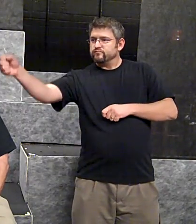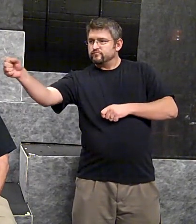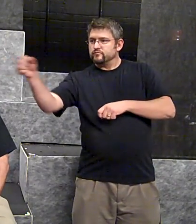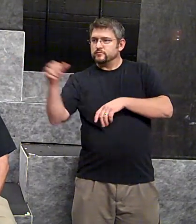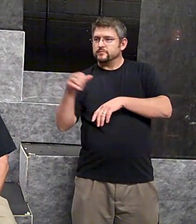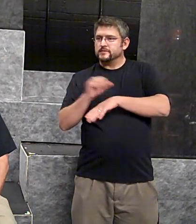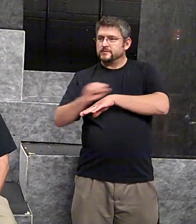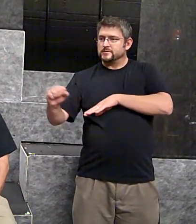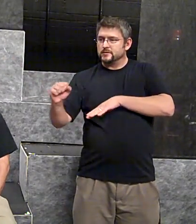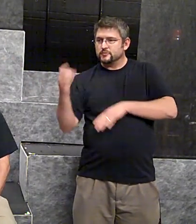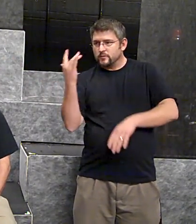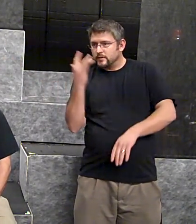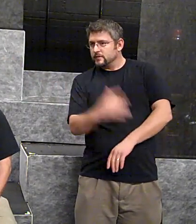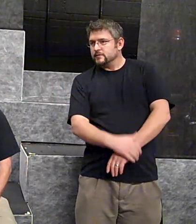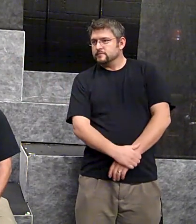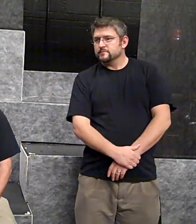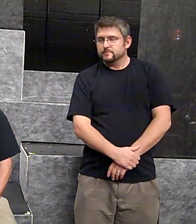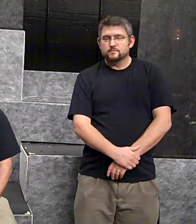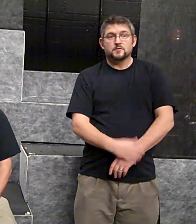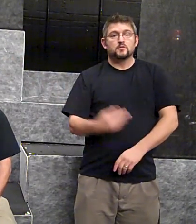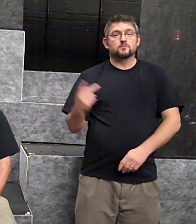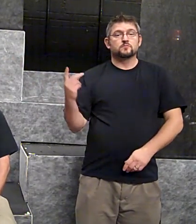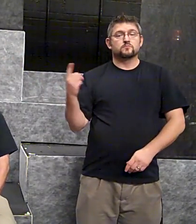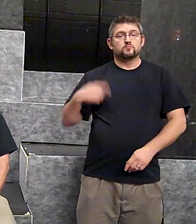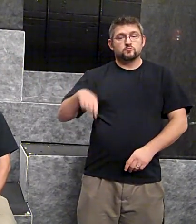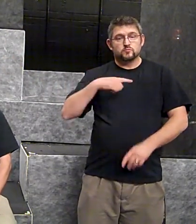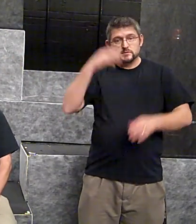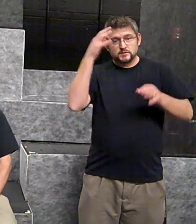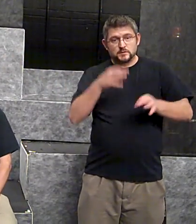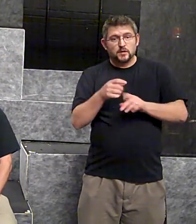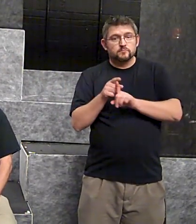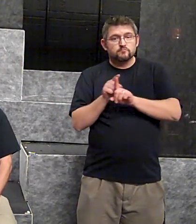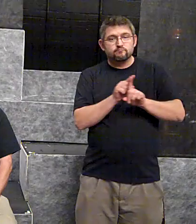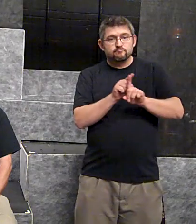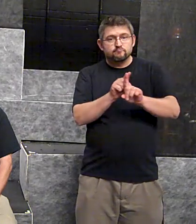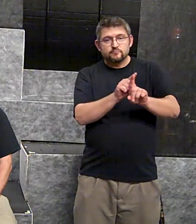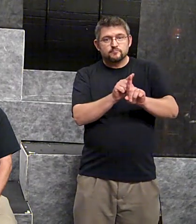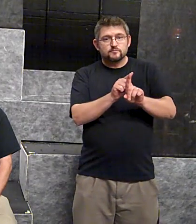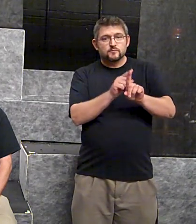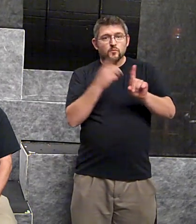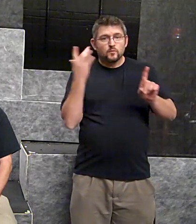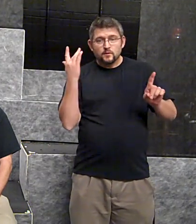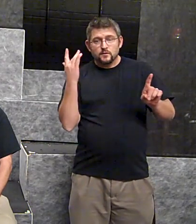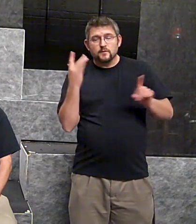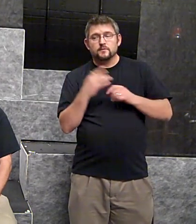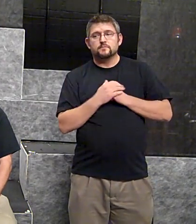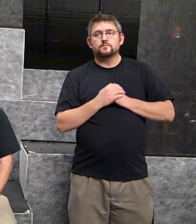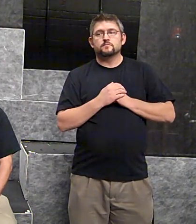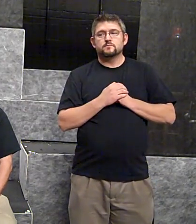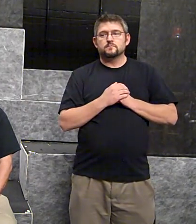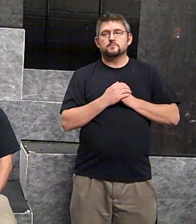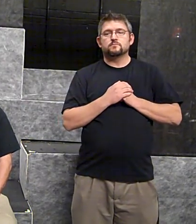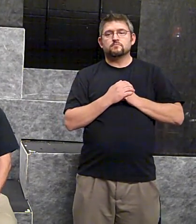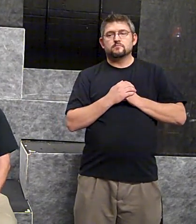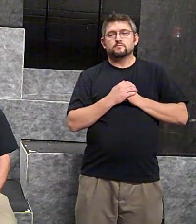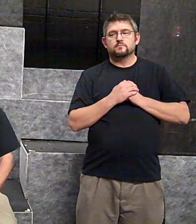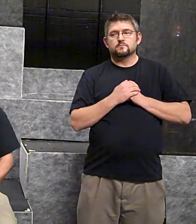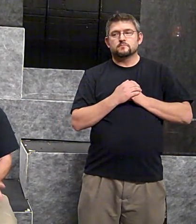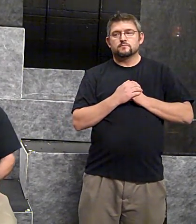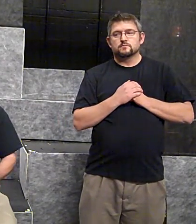We decided to go with shadow interpreting pretty much the minute